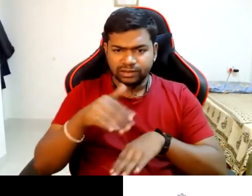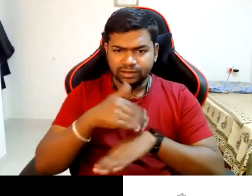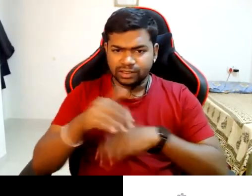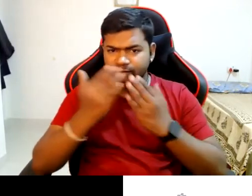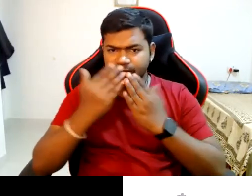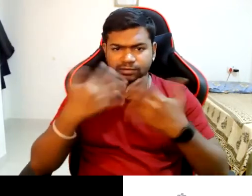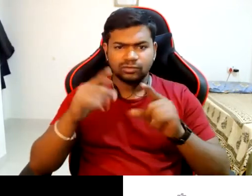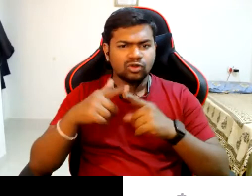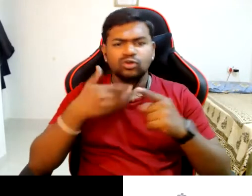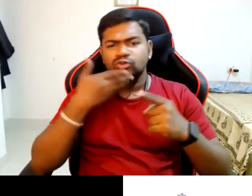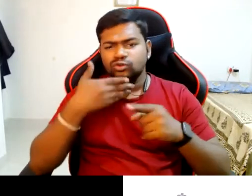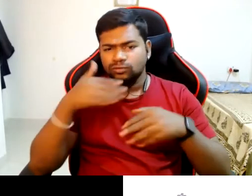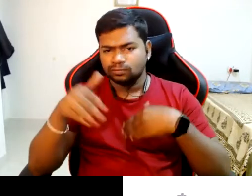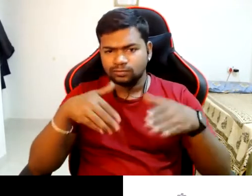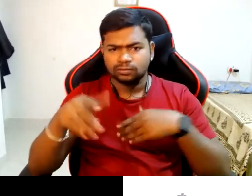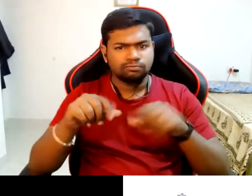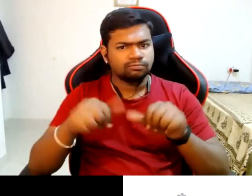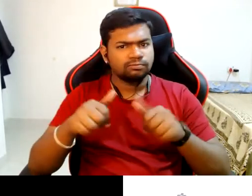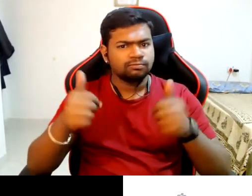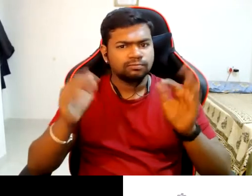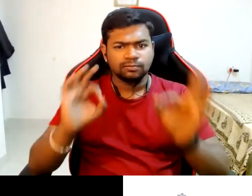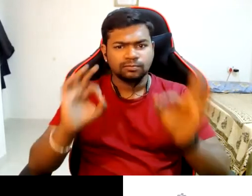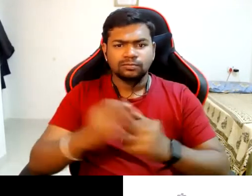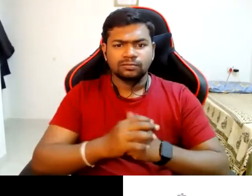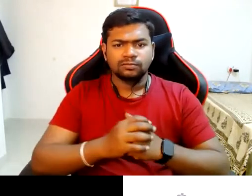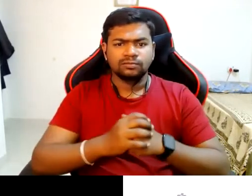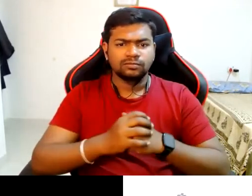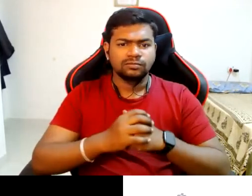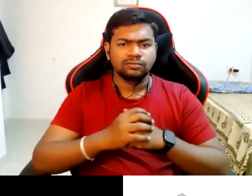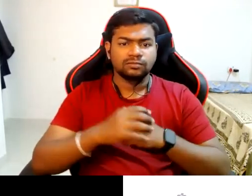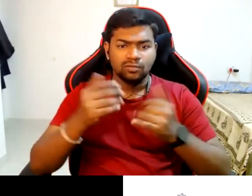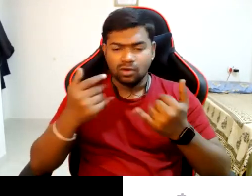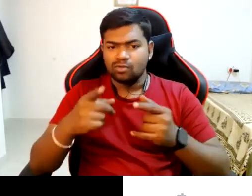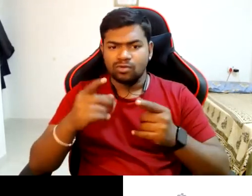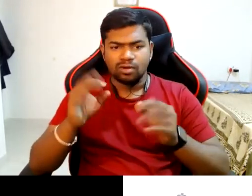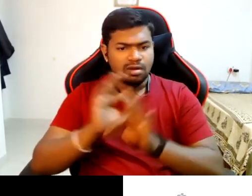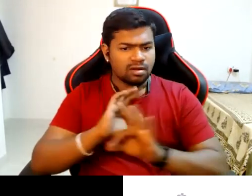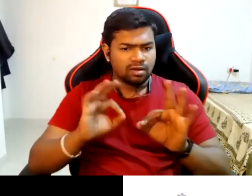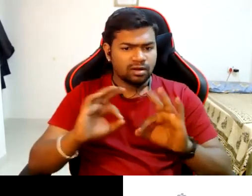and i was successful but but i yearning for corporate jobs